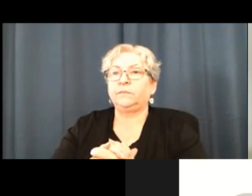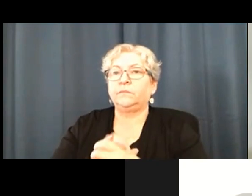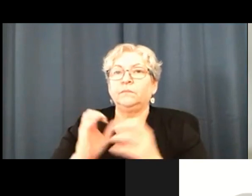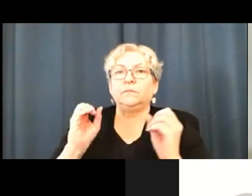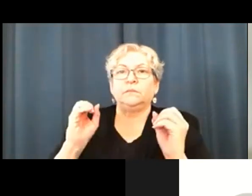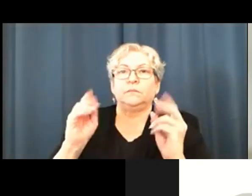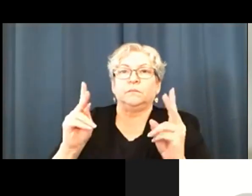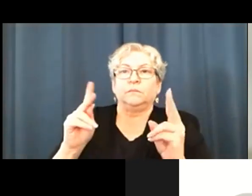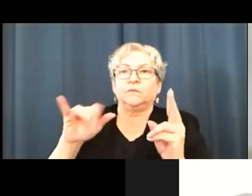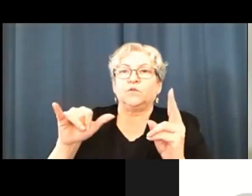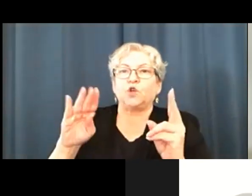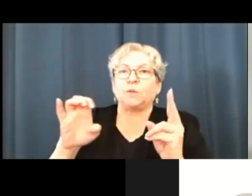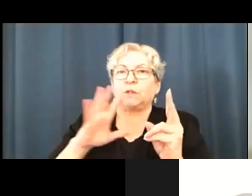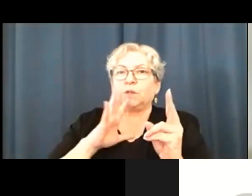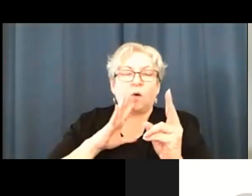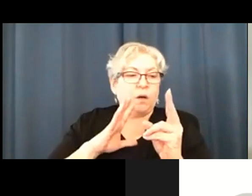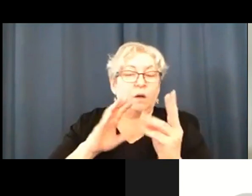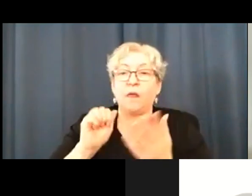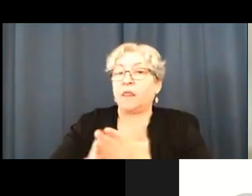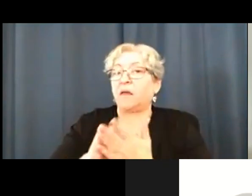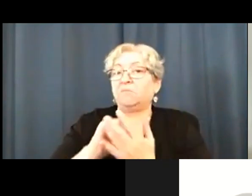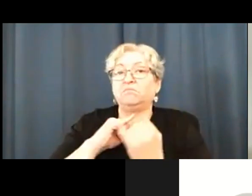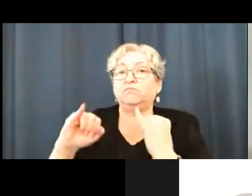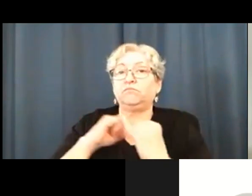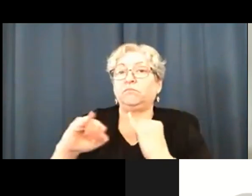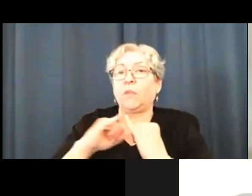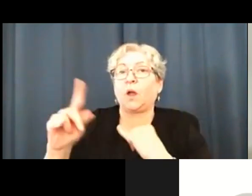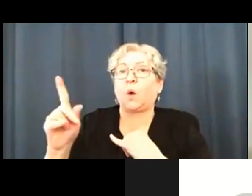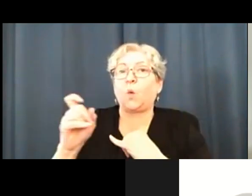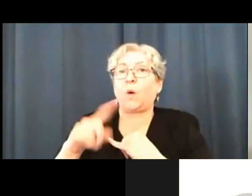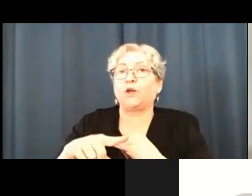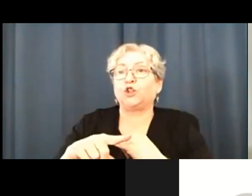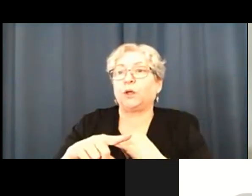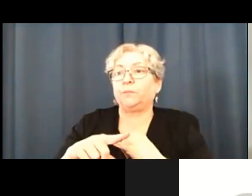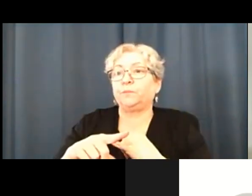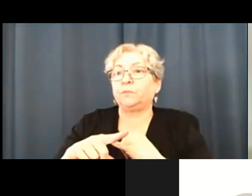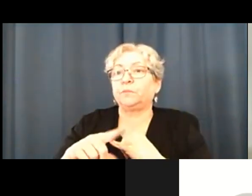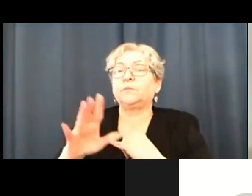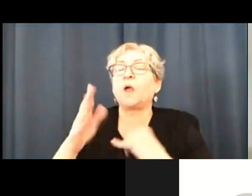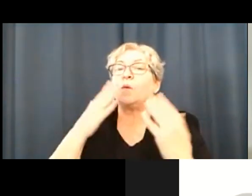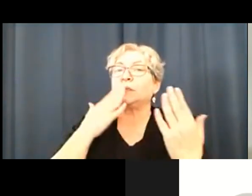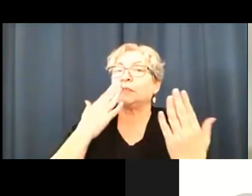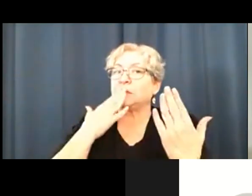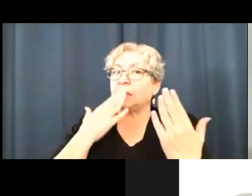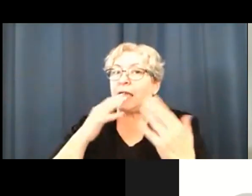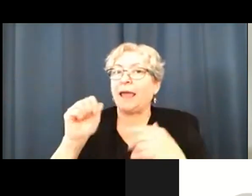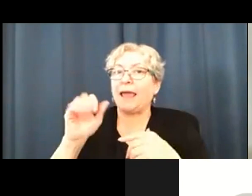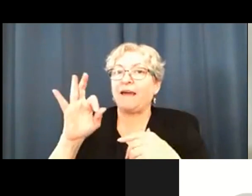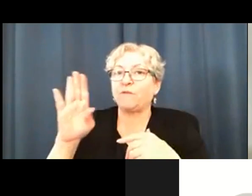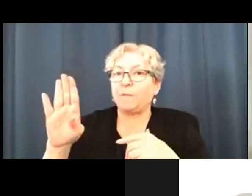That appears to be the final question. Well, I wanna thank AFB, I wanna thank each one of you